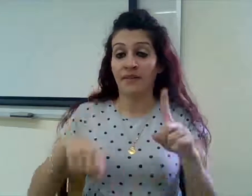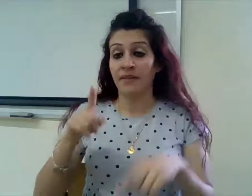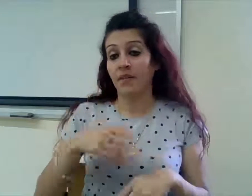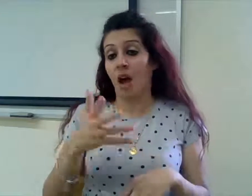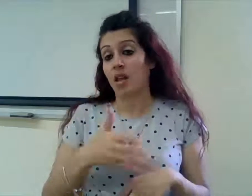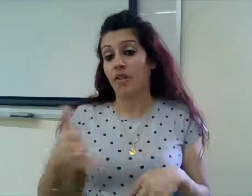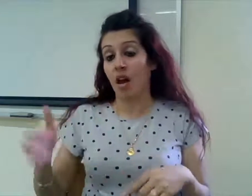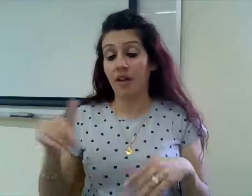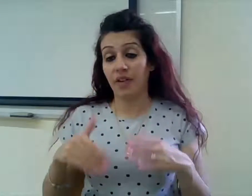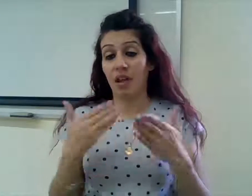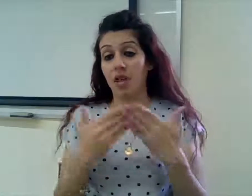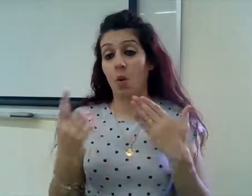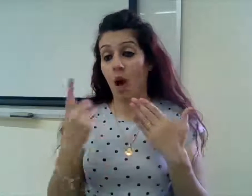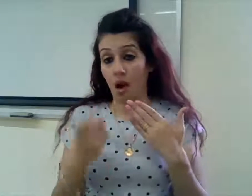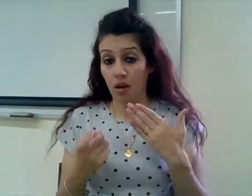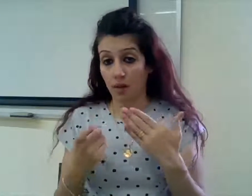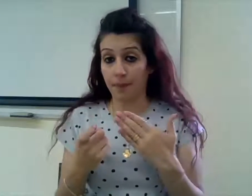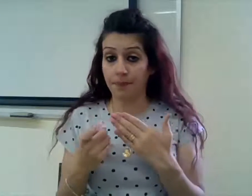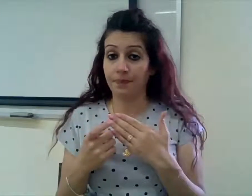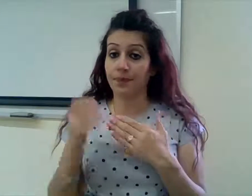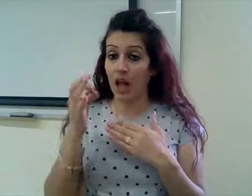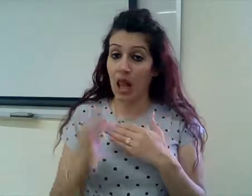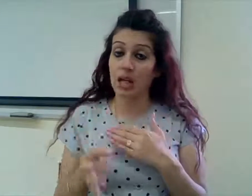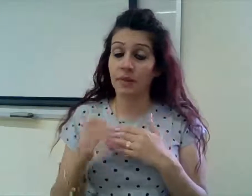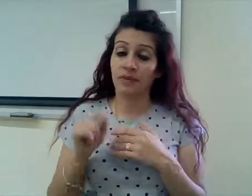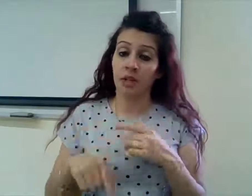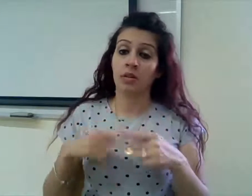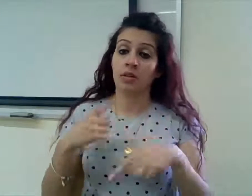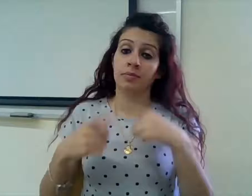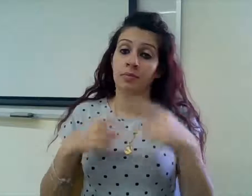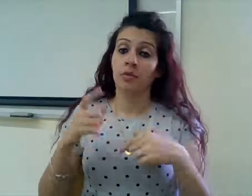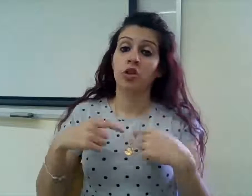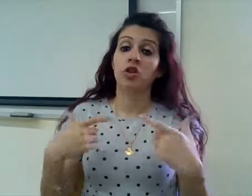can be leveraged that really support learning in terms of evaluation I think